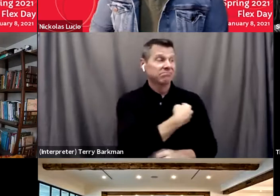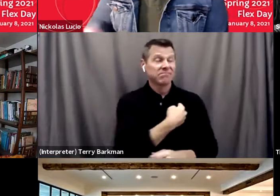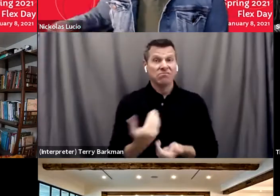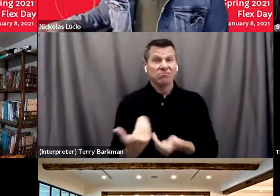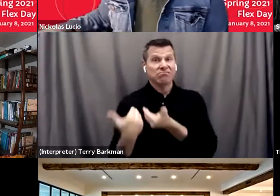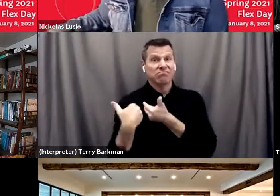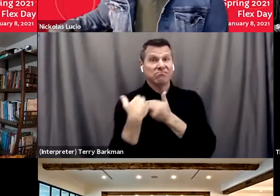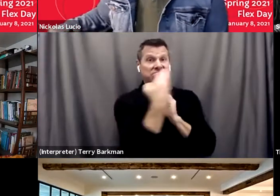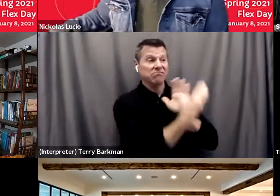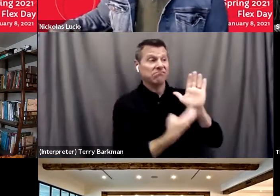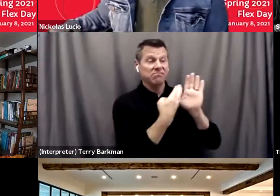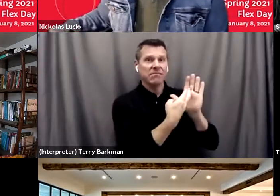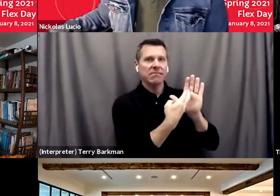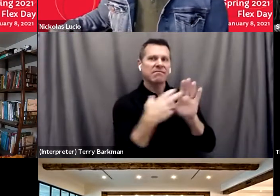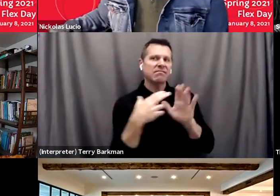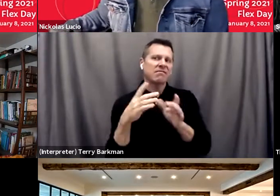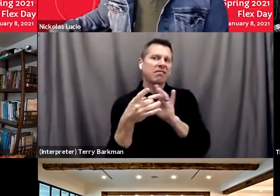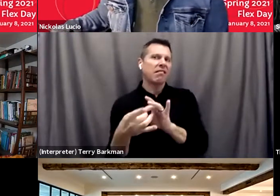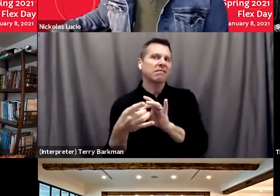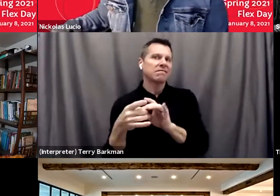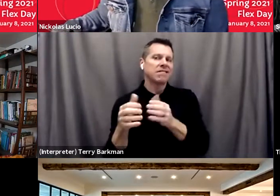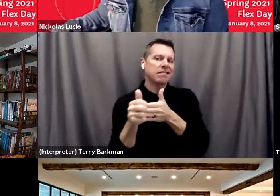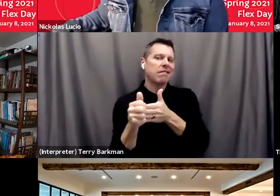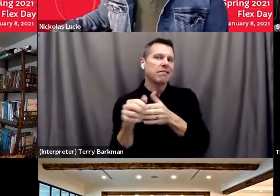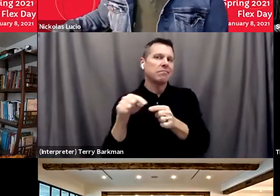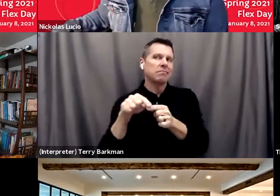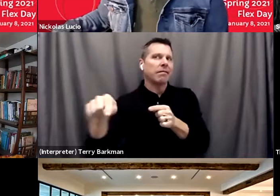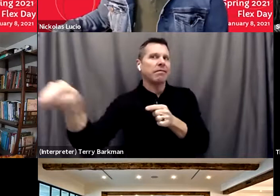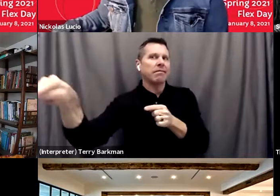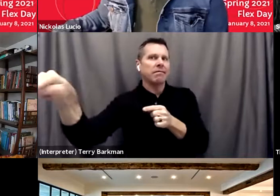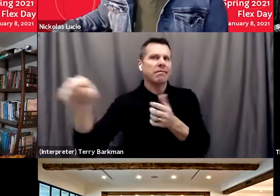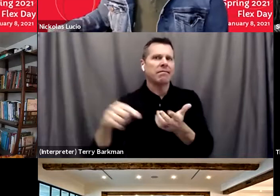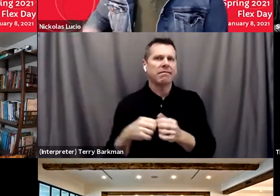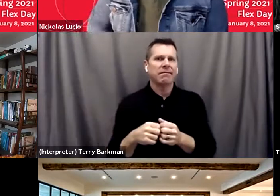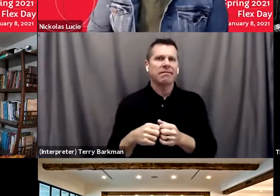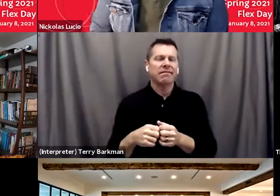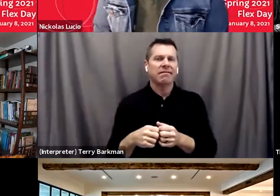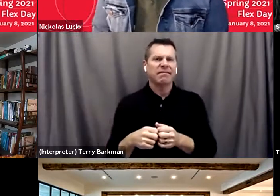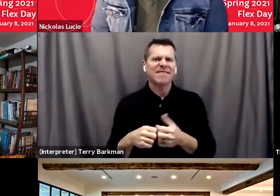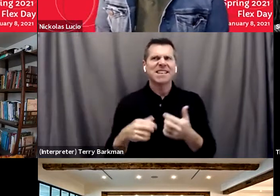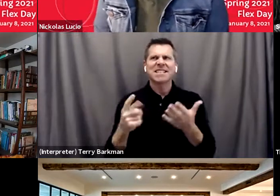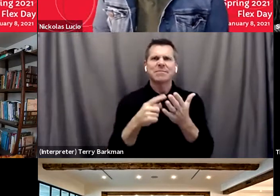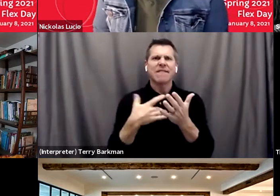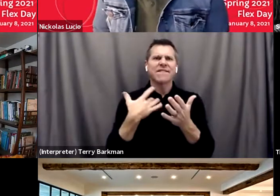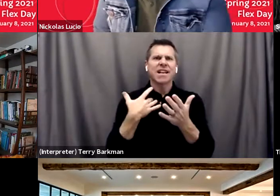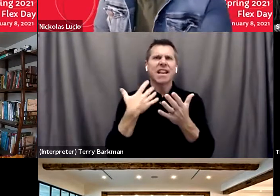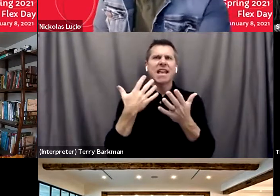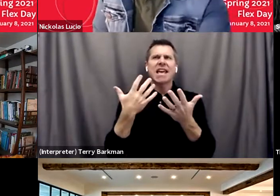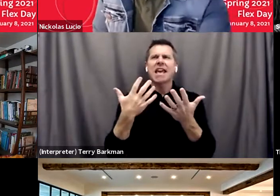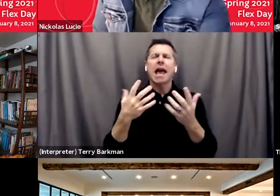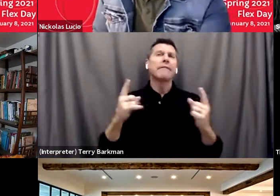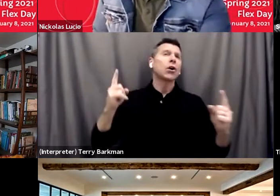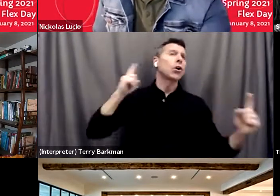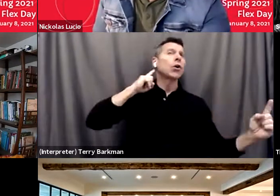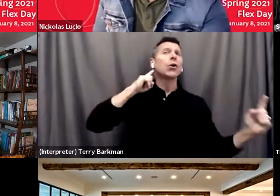Guided Pathways again, you know, sometimes the guided pathways can be this kind of thing that we, that we hear about, that we've heard